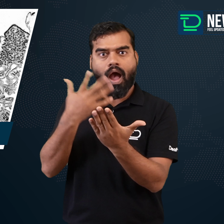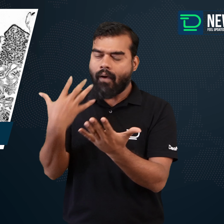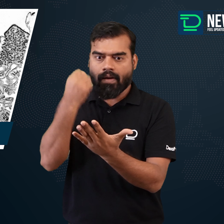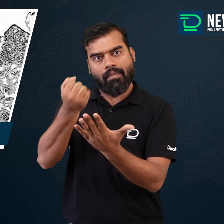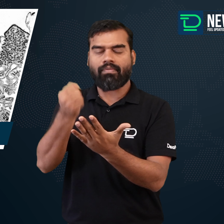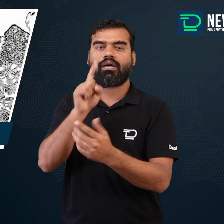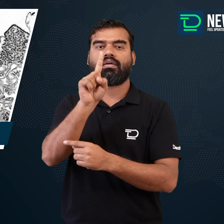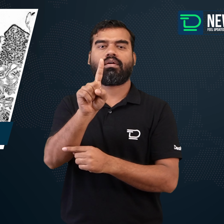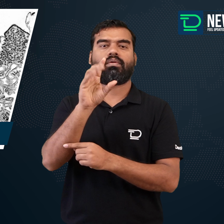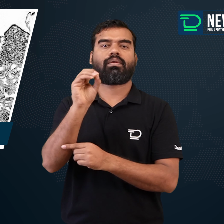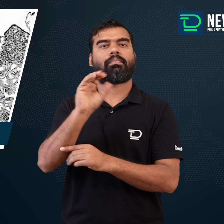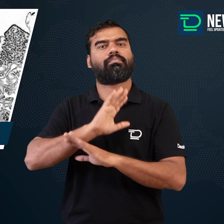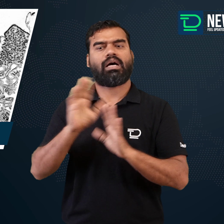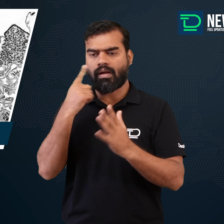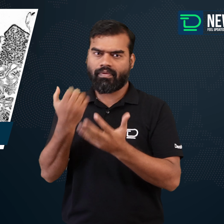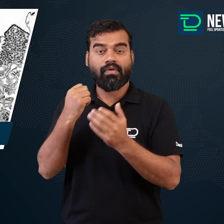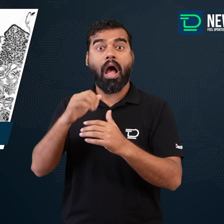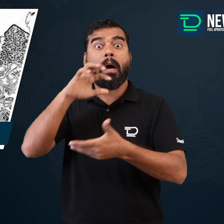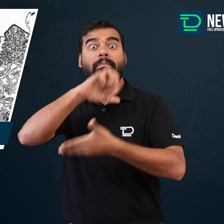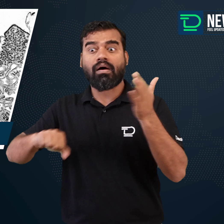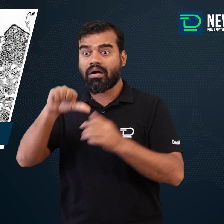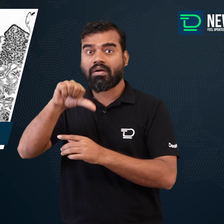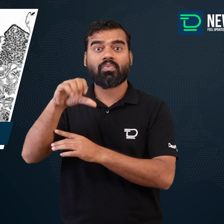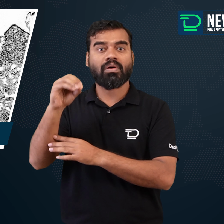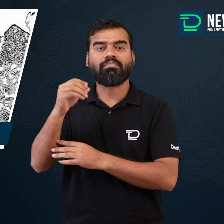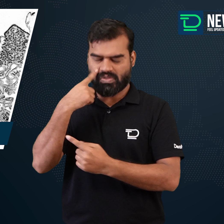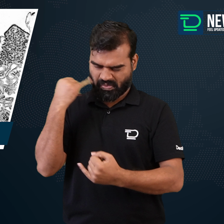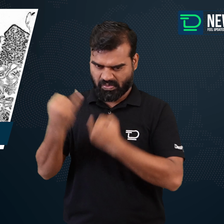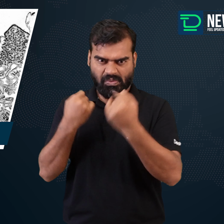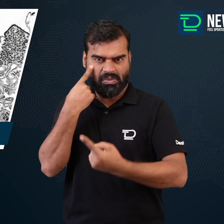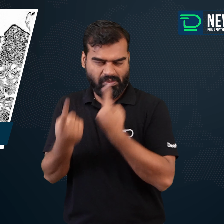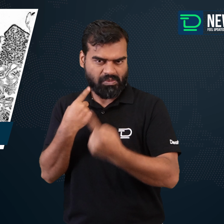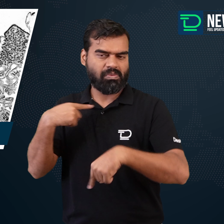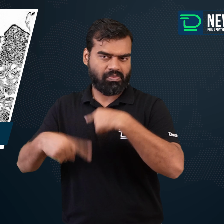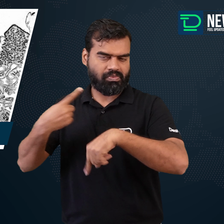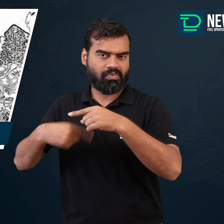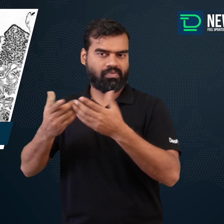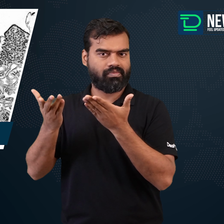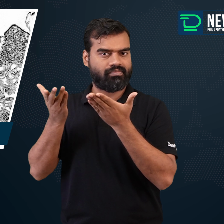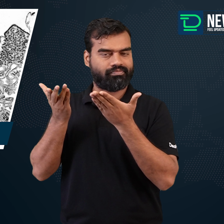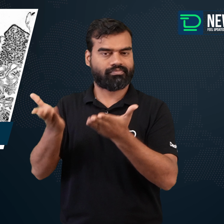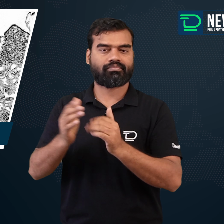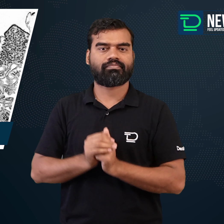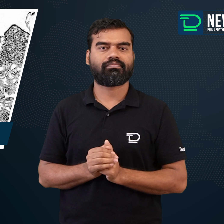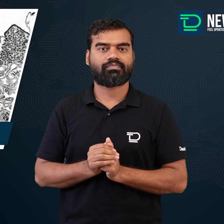Only 10 of them have been identified so far, others have to find out.